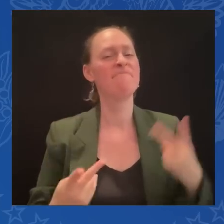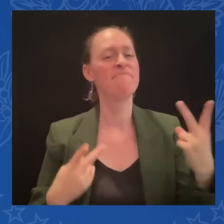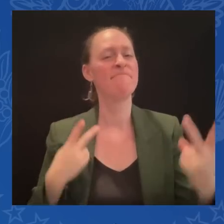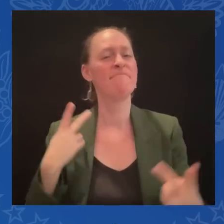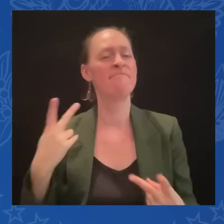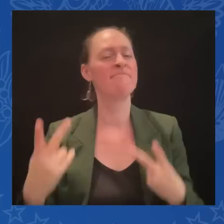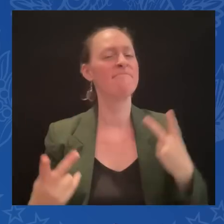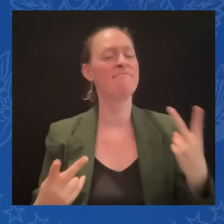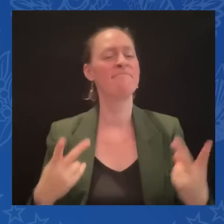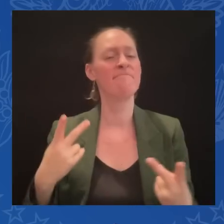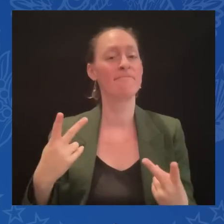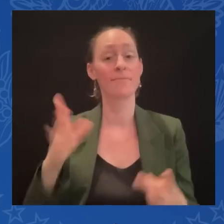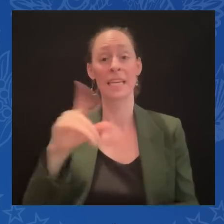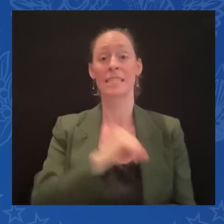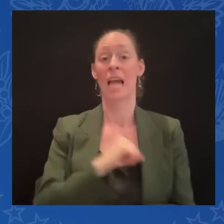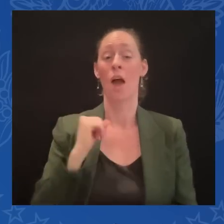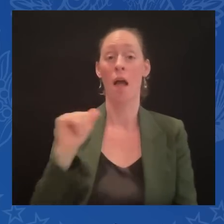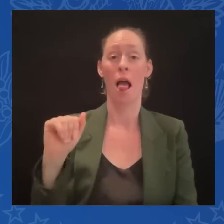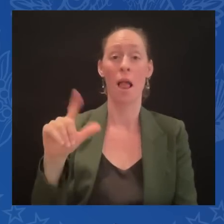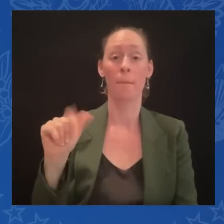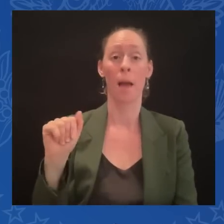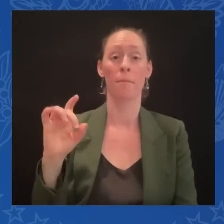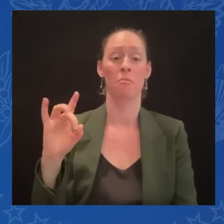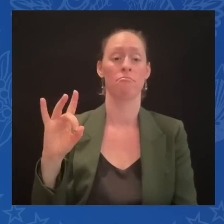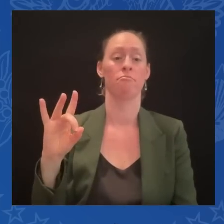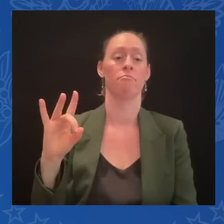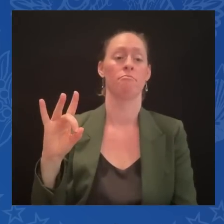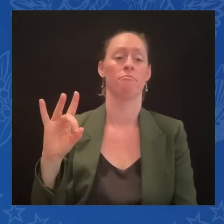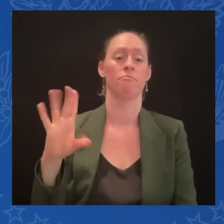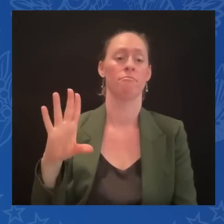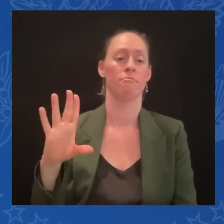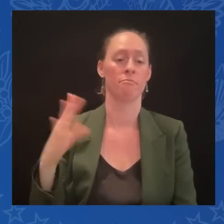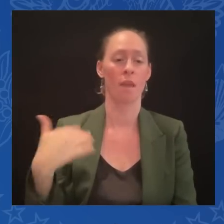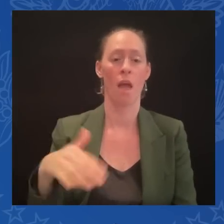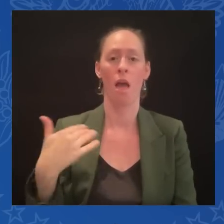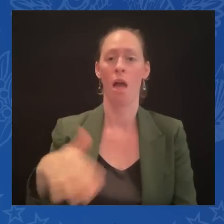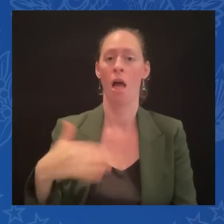He's now hailing its passage. He said, quote, "Great to see Alabama receive critical funds